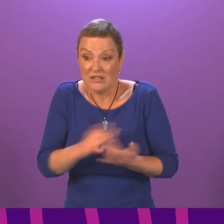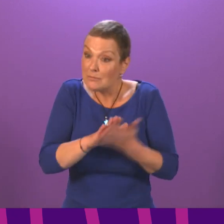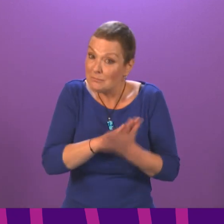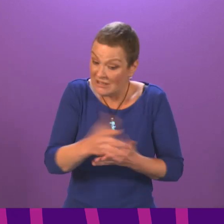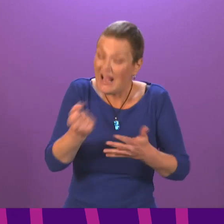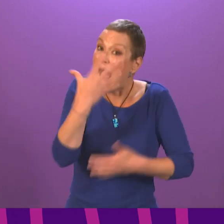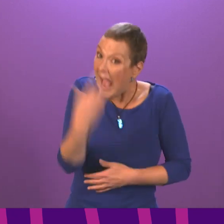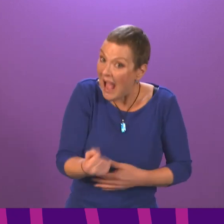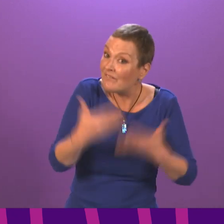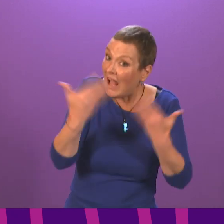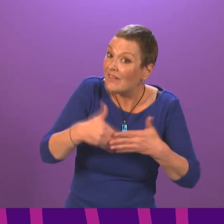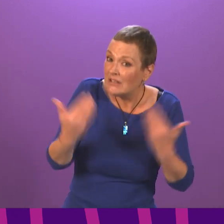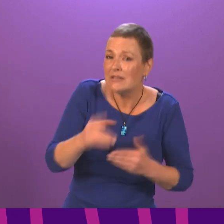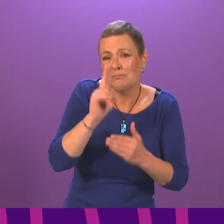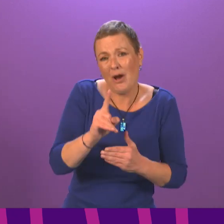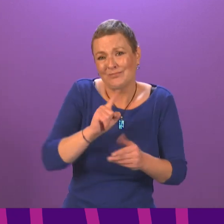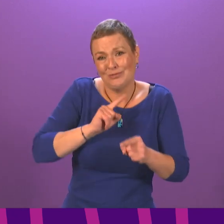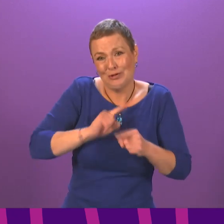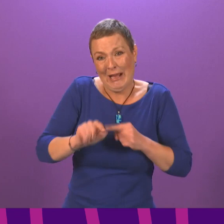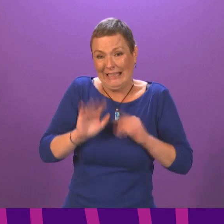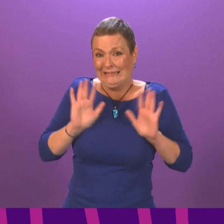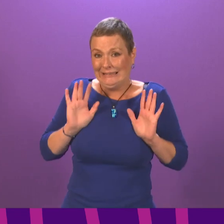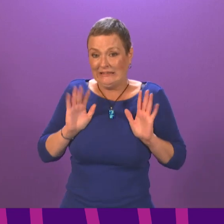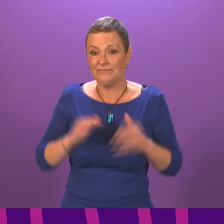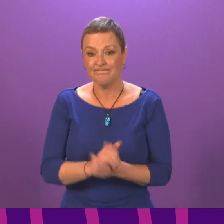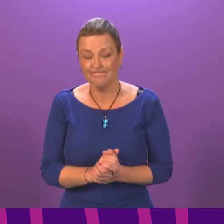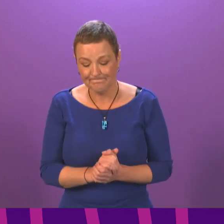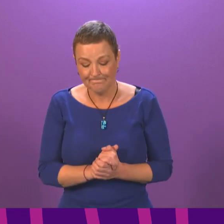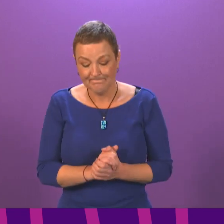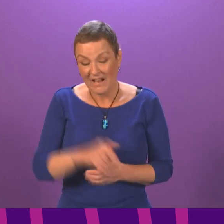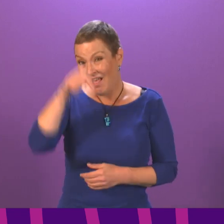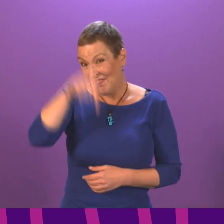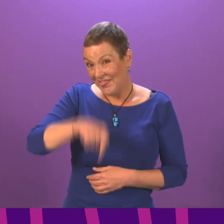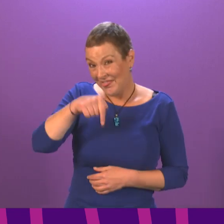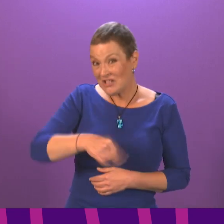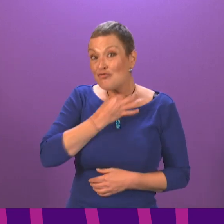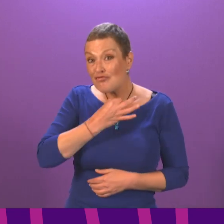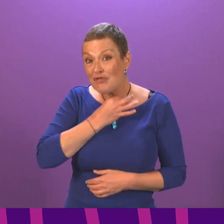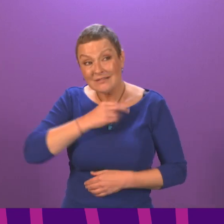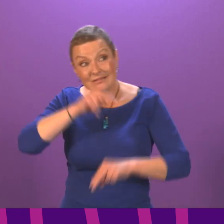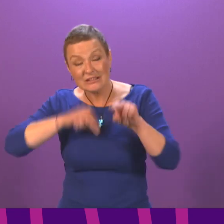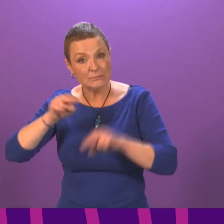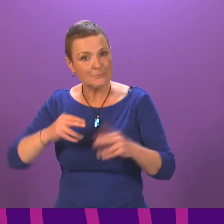With regard to risk assessment, we have not modelled the arrangement, but we are looking